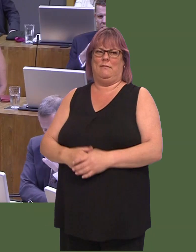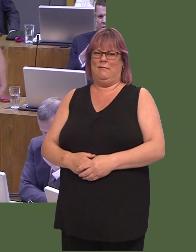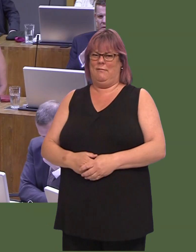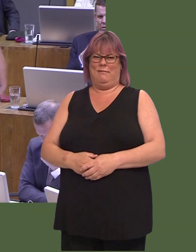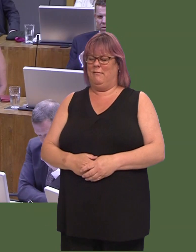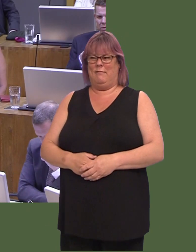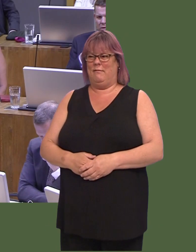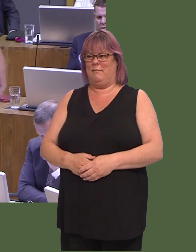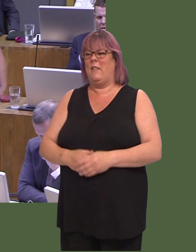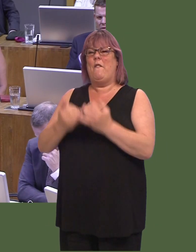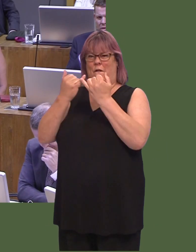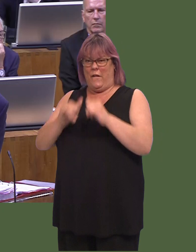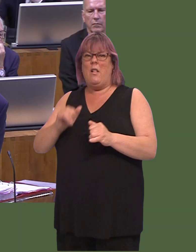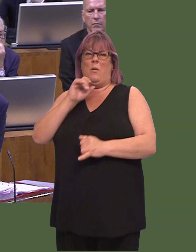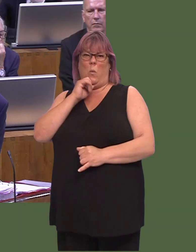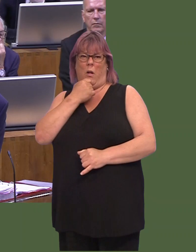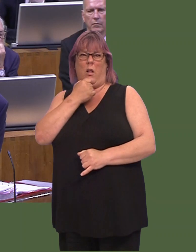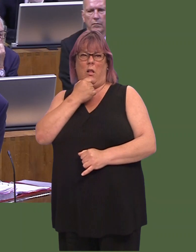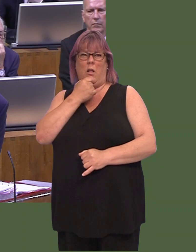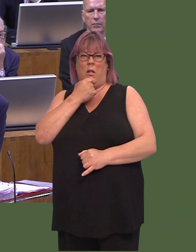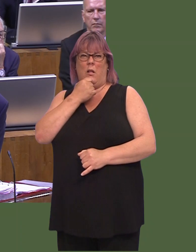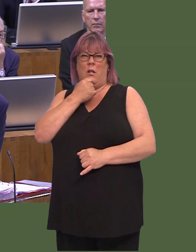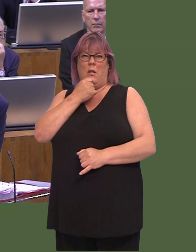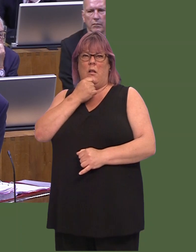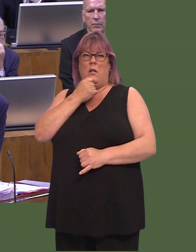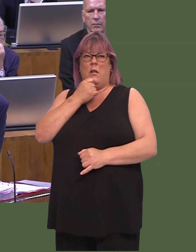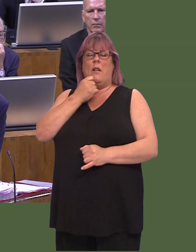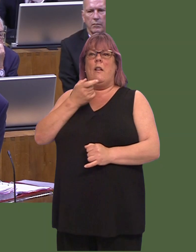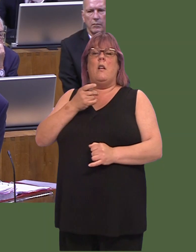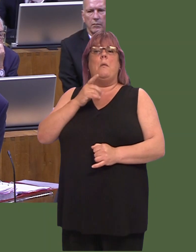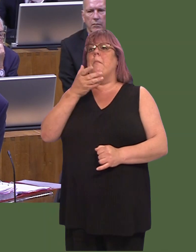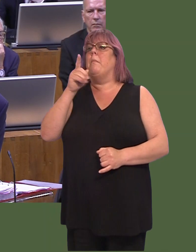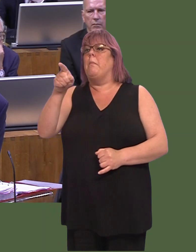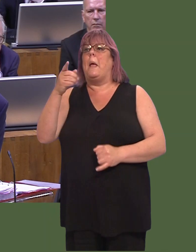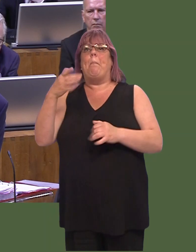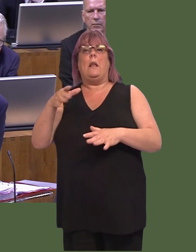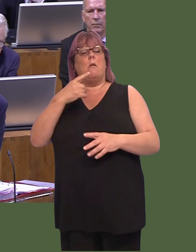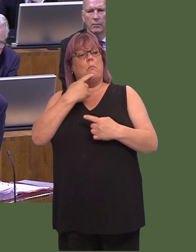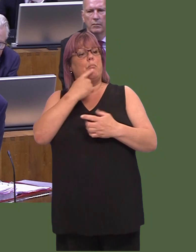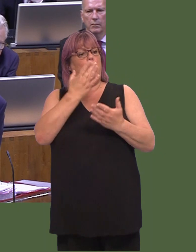It would be an abject failure on the part of Brexiteers if, having promised the people